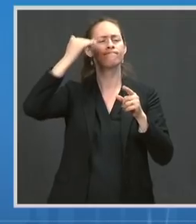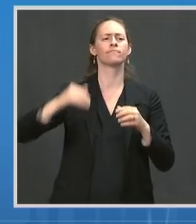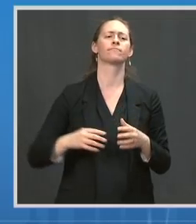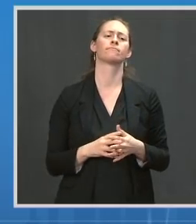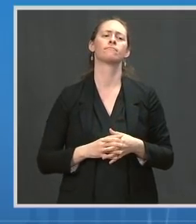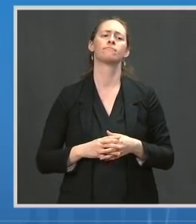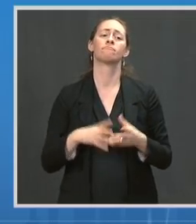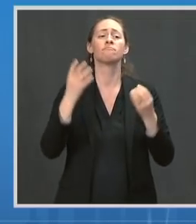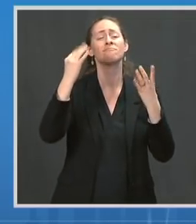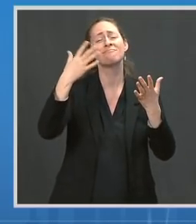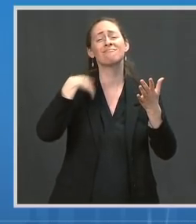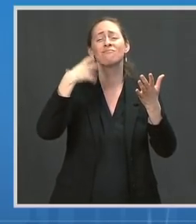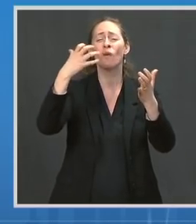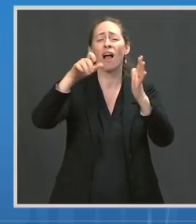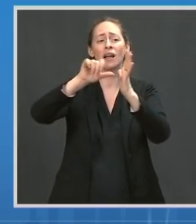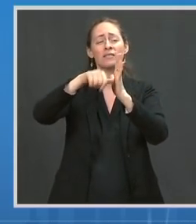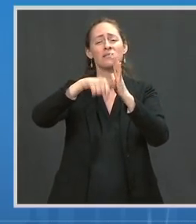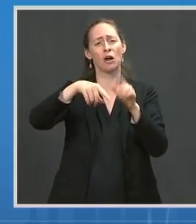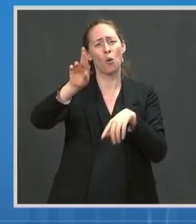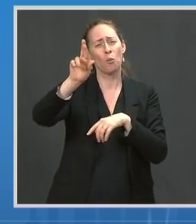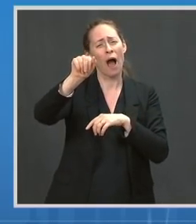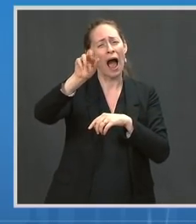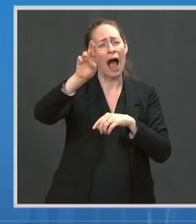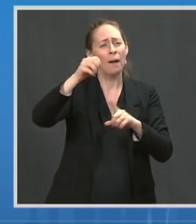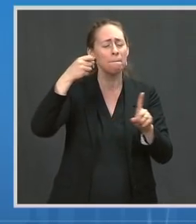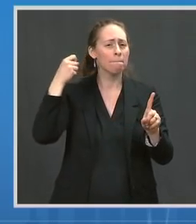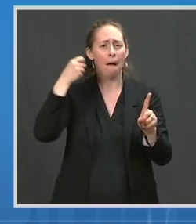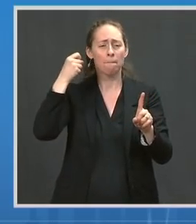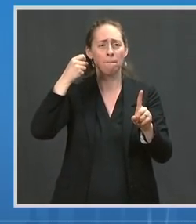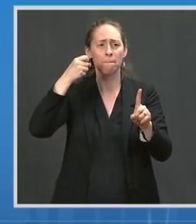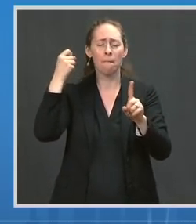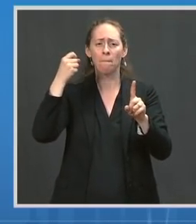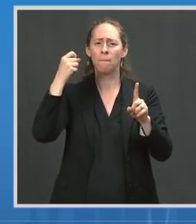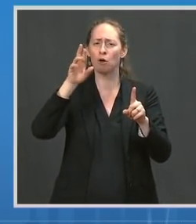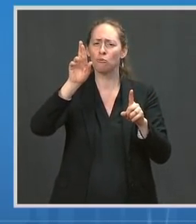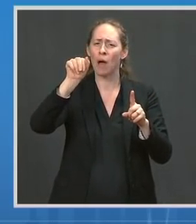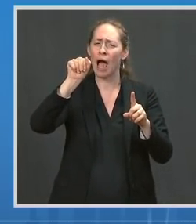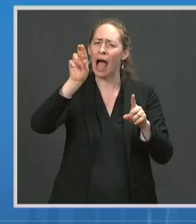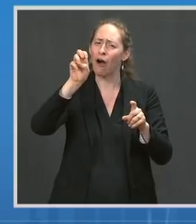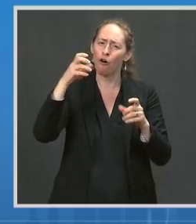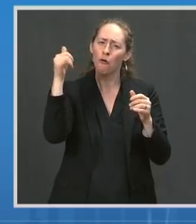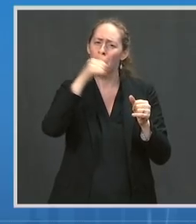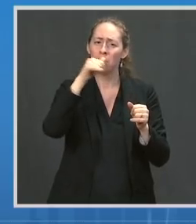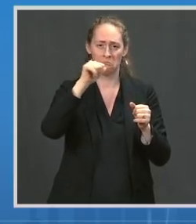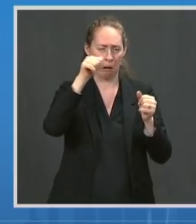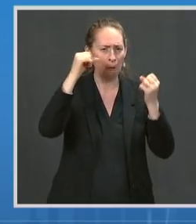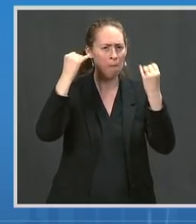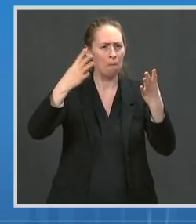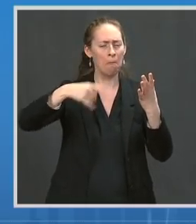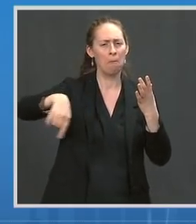through our vaccine safety monitoring system. And that we are transparently --